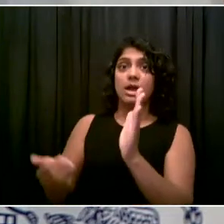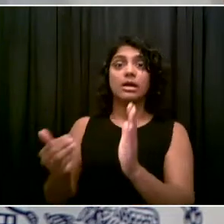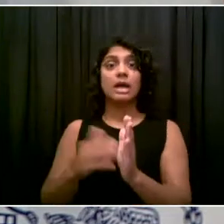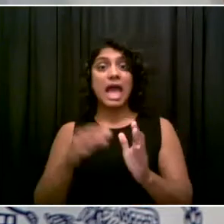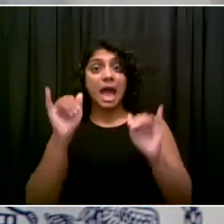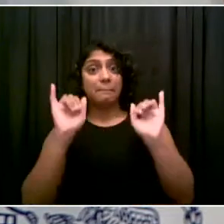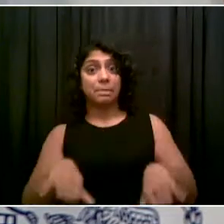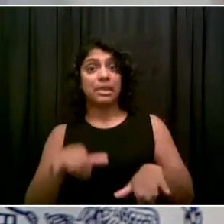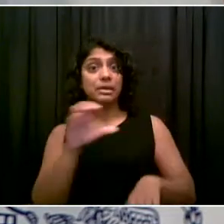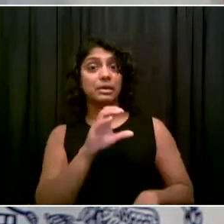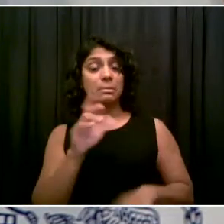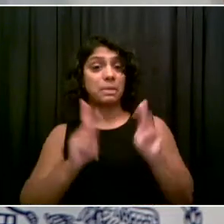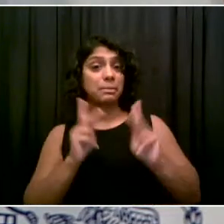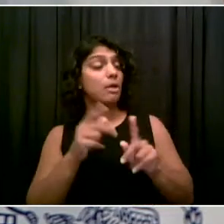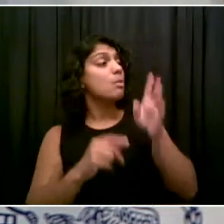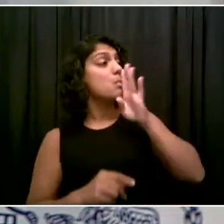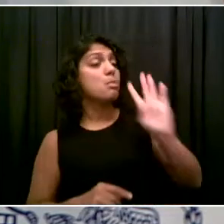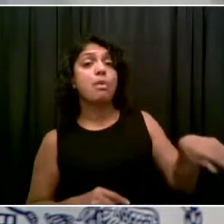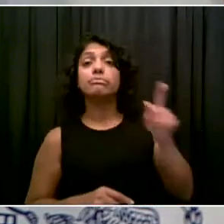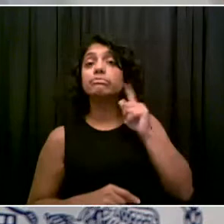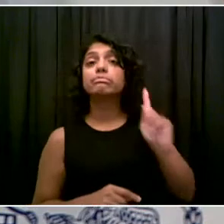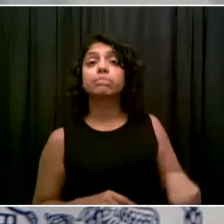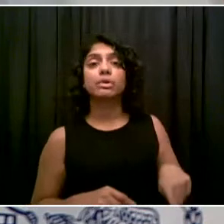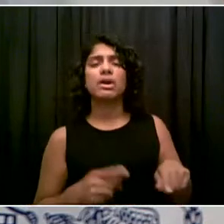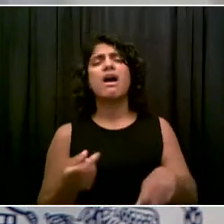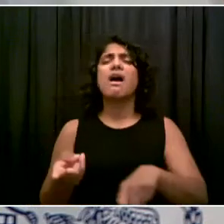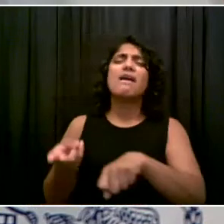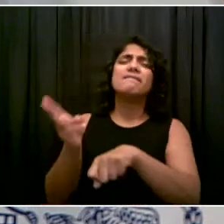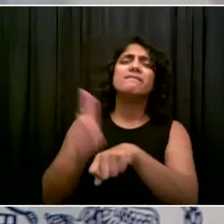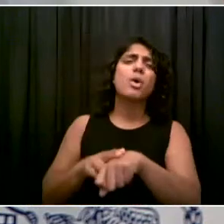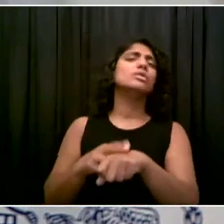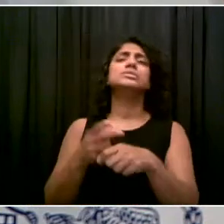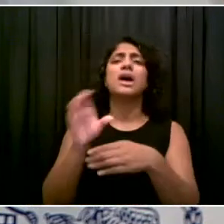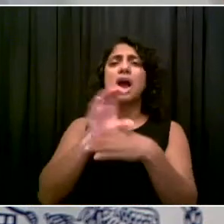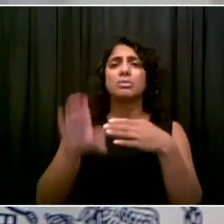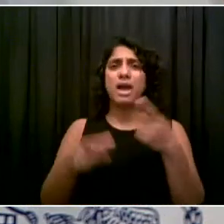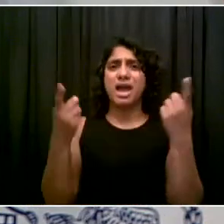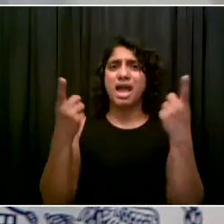INSTRUCTIONS AND THEN IGNORE THOSE INSTRUCTIONS